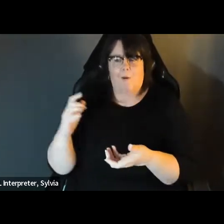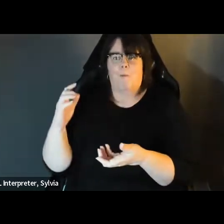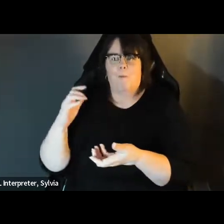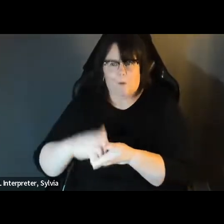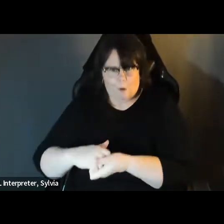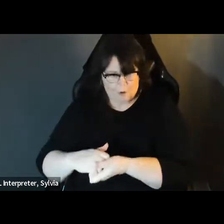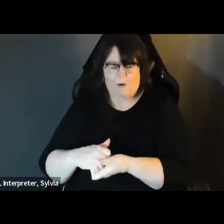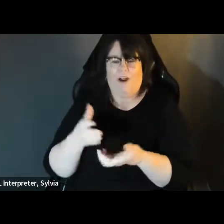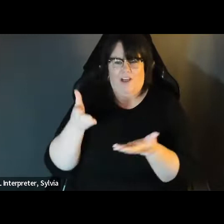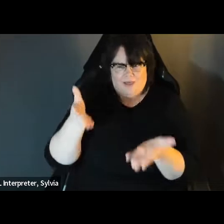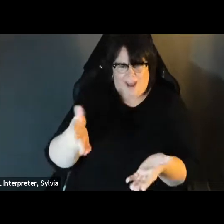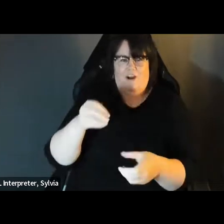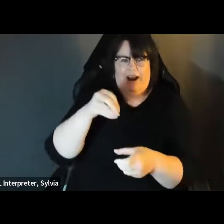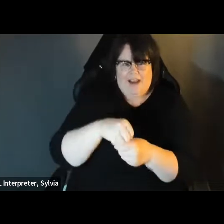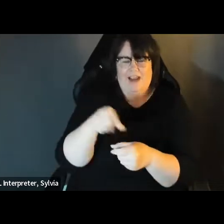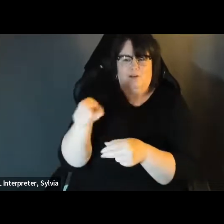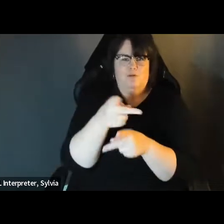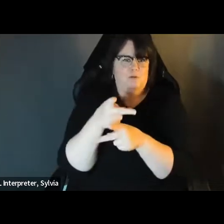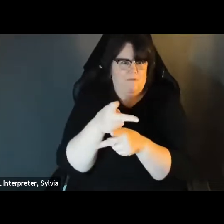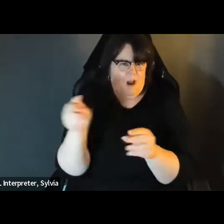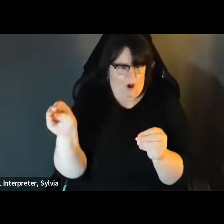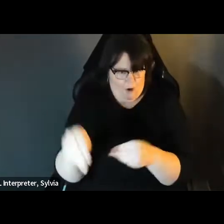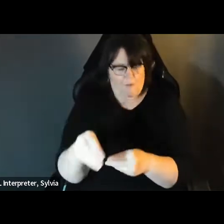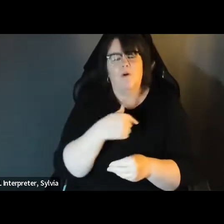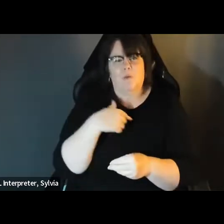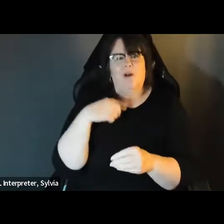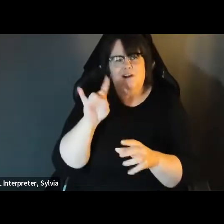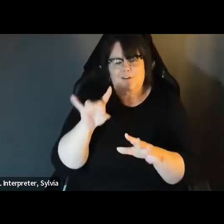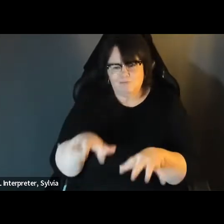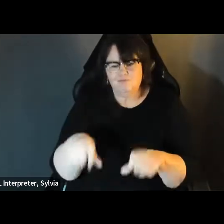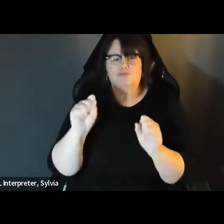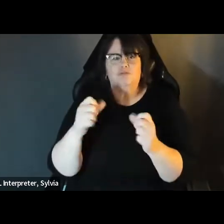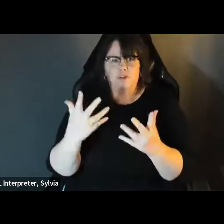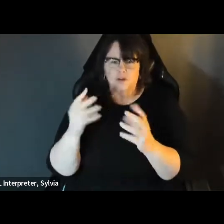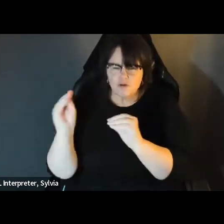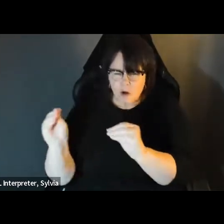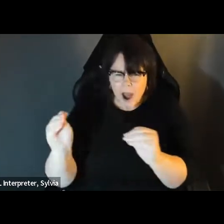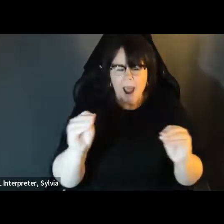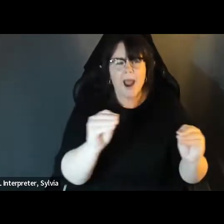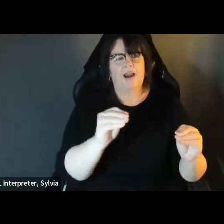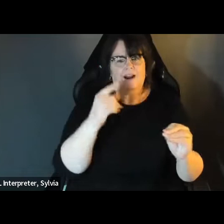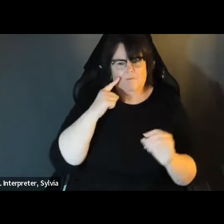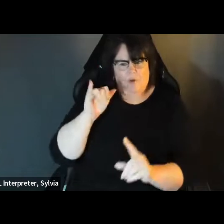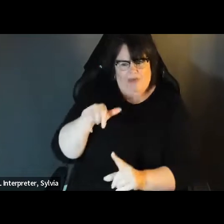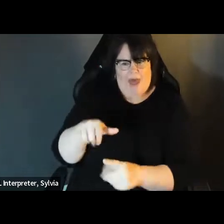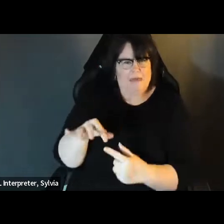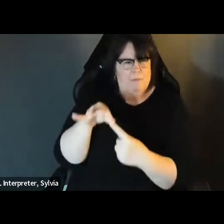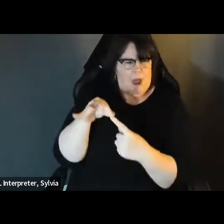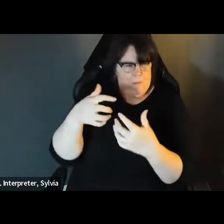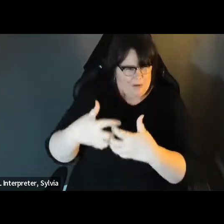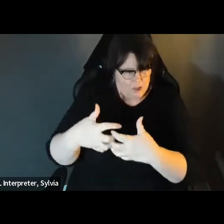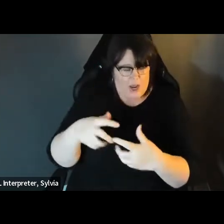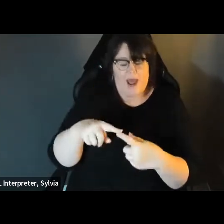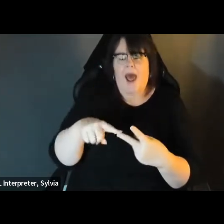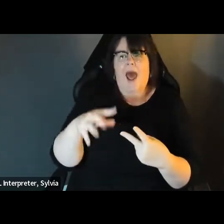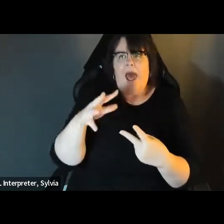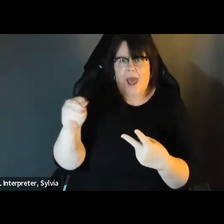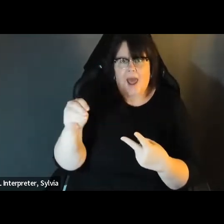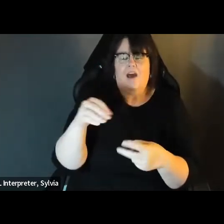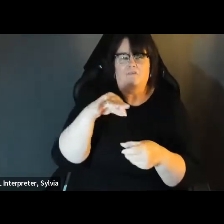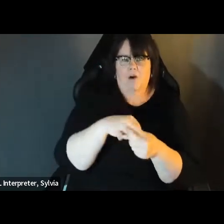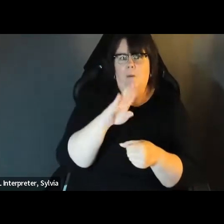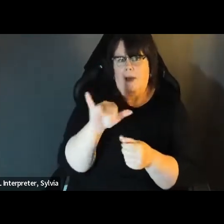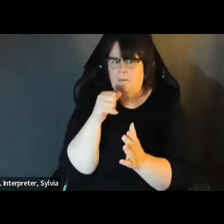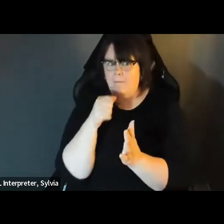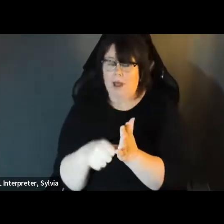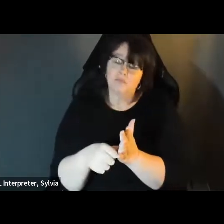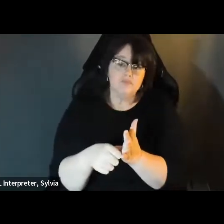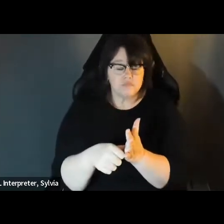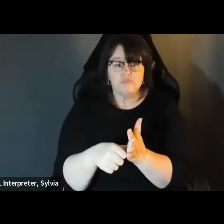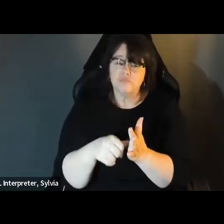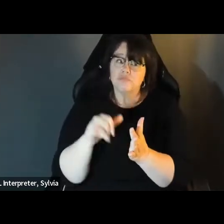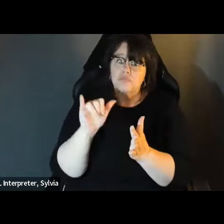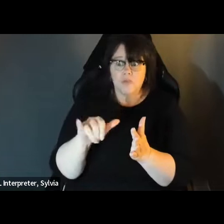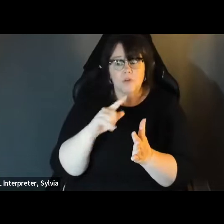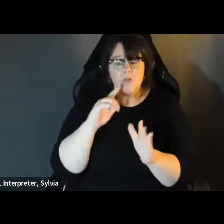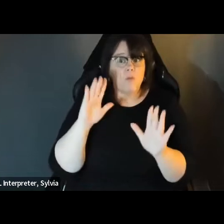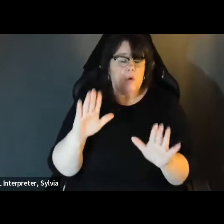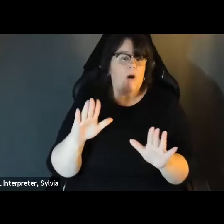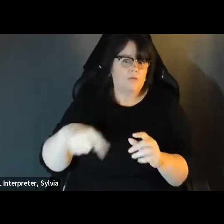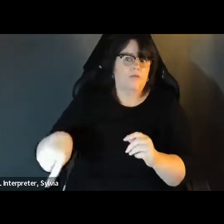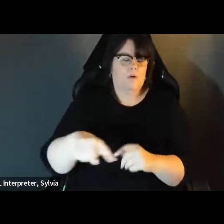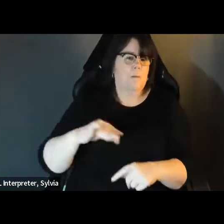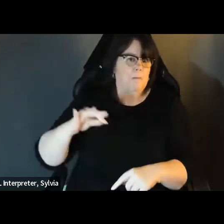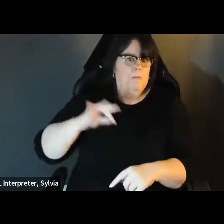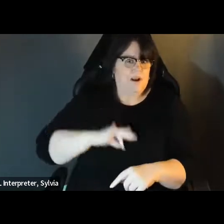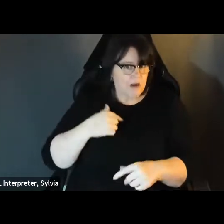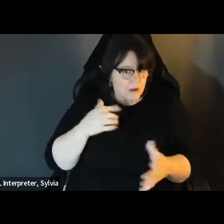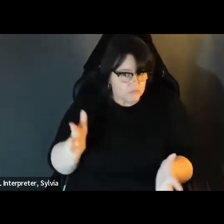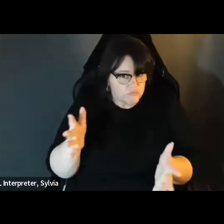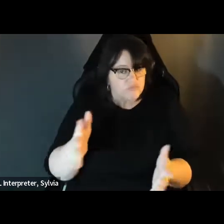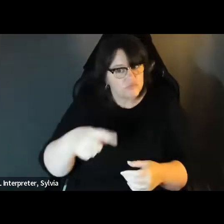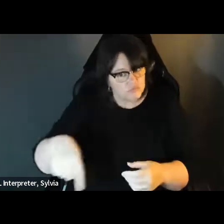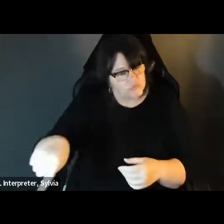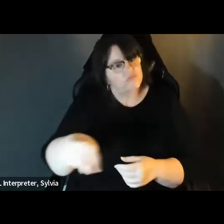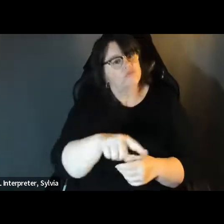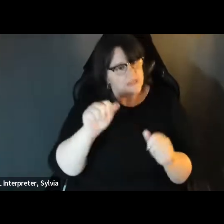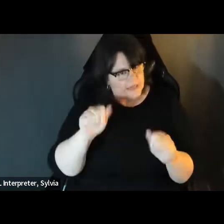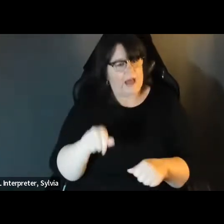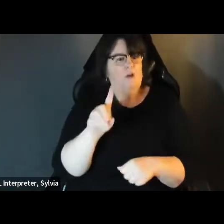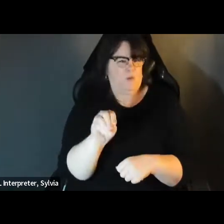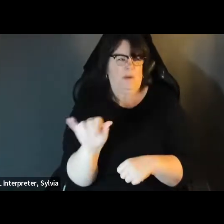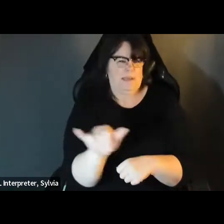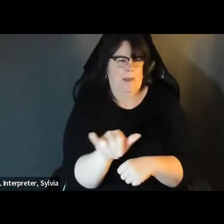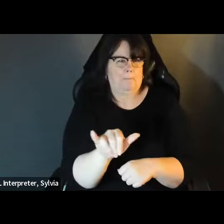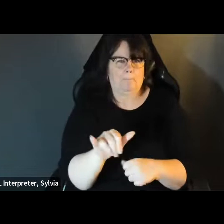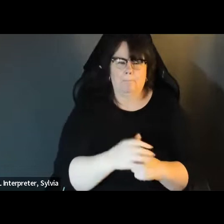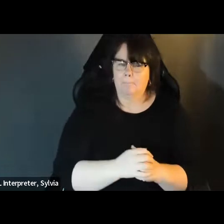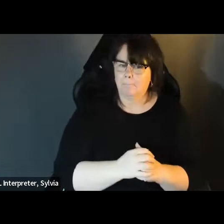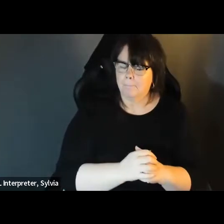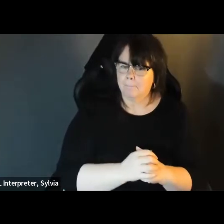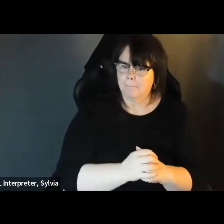Hi! And thank you, so Joining can hear you